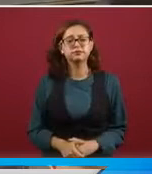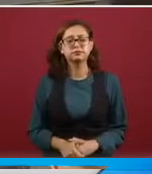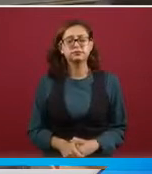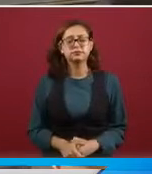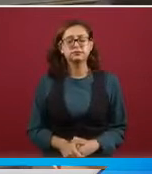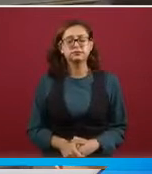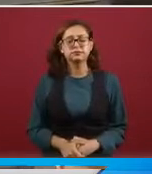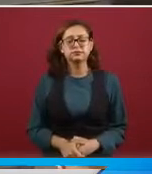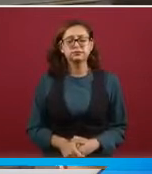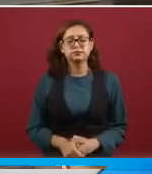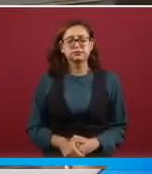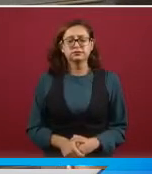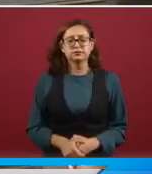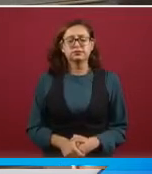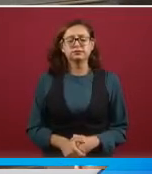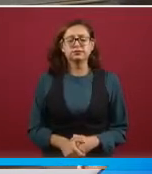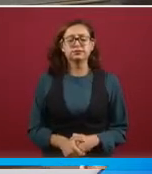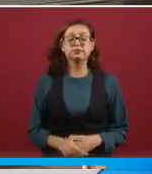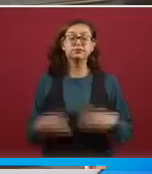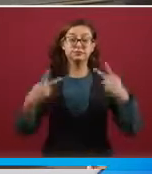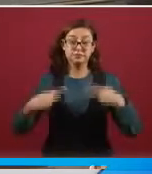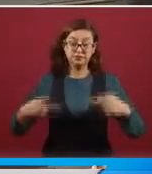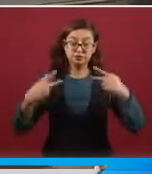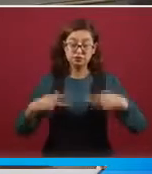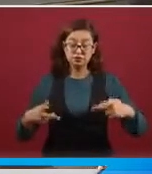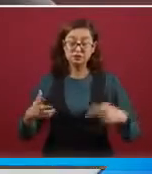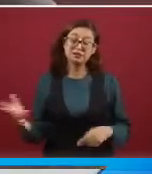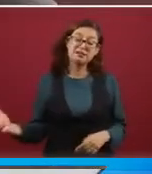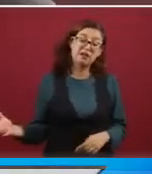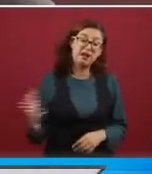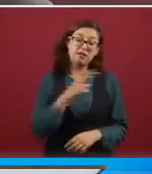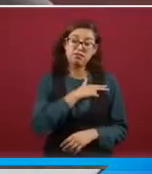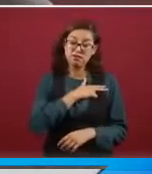The relatives of the victims are promptly treated by the Consulate of Mexico